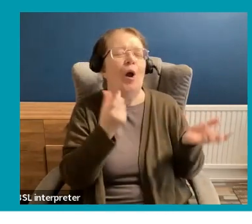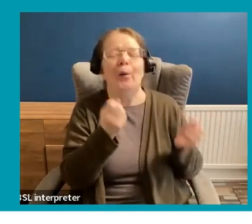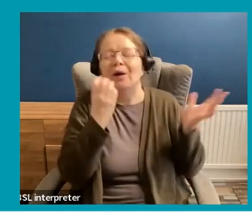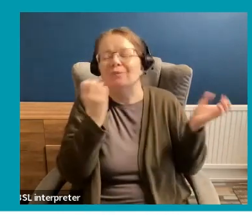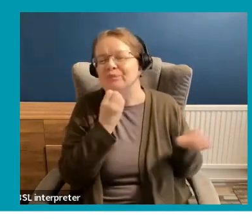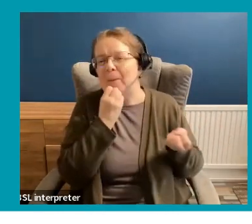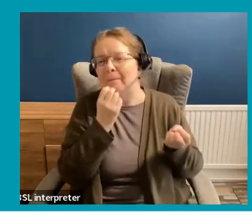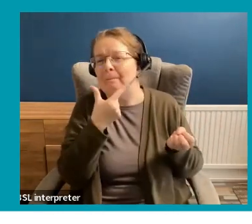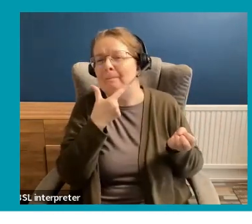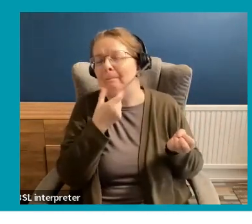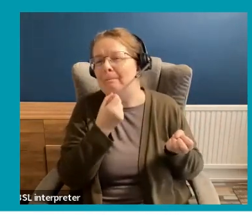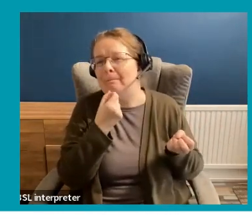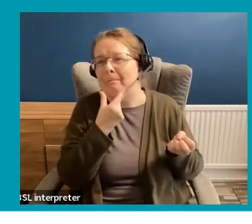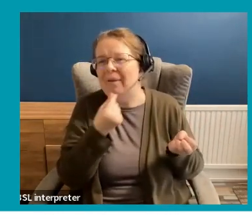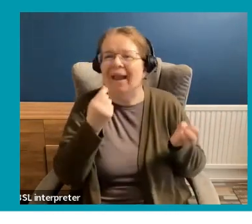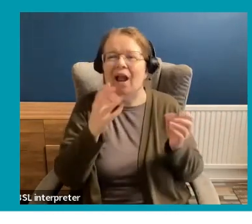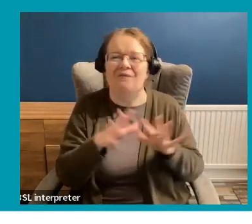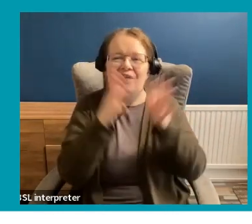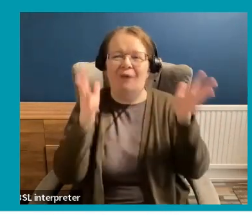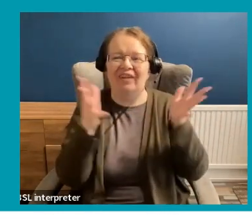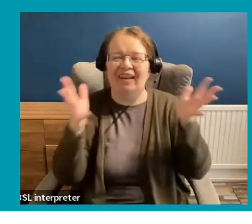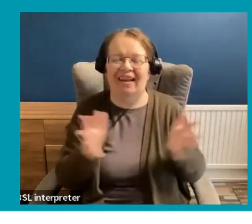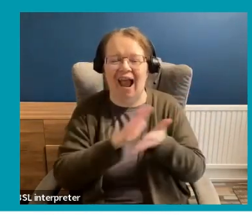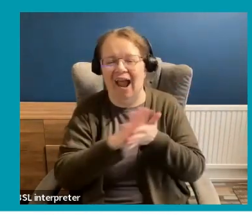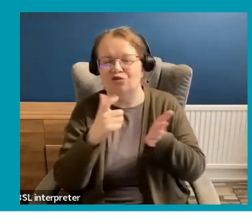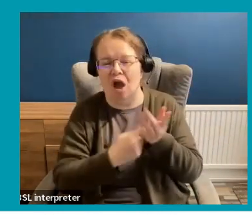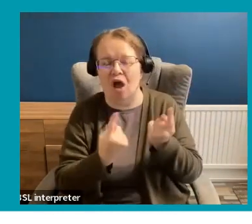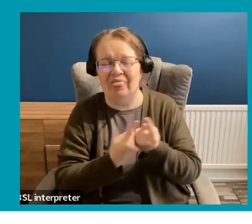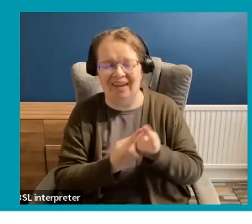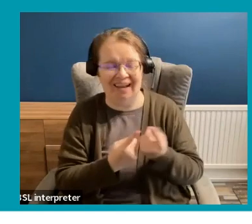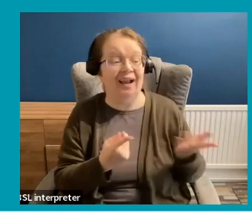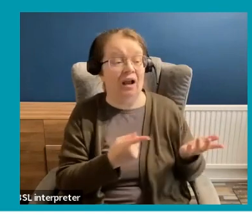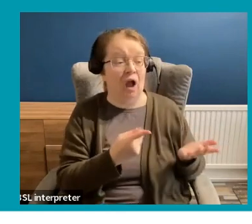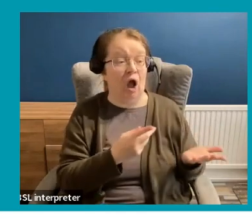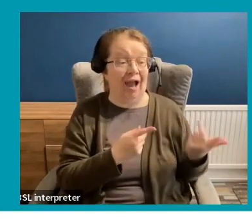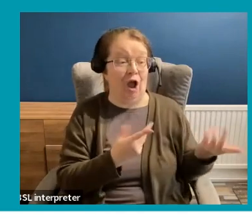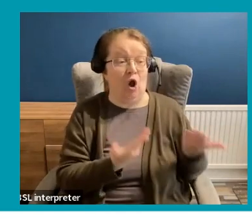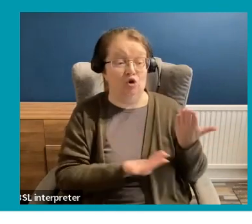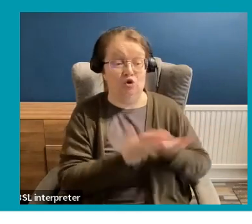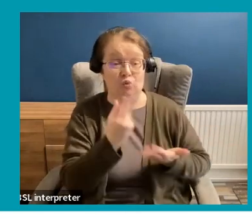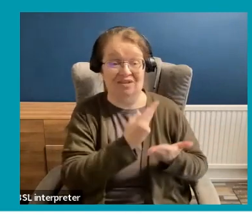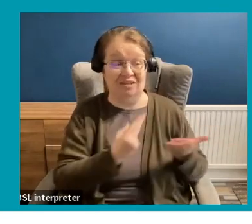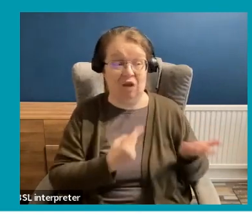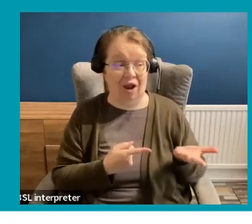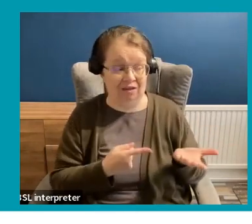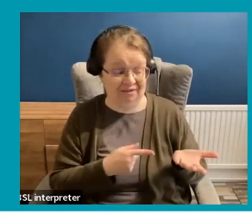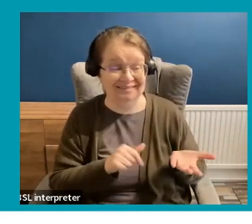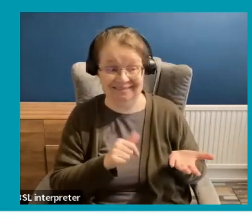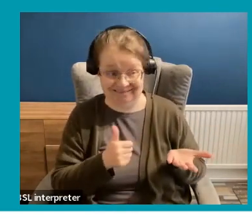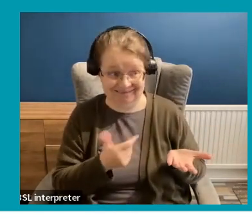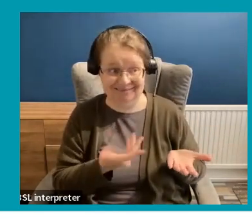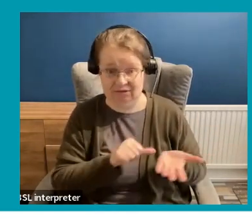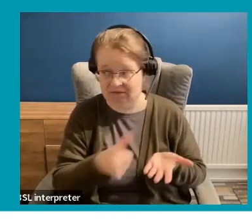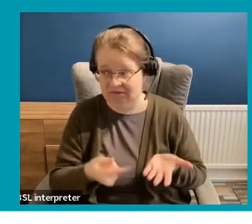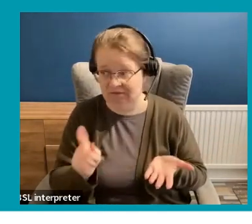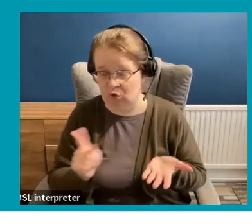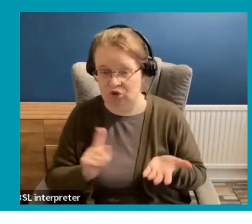It's really important but you have to know what to do with that with that new desire. We address the why in the